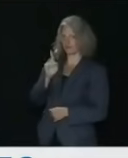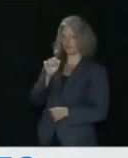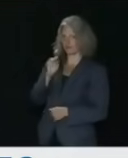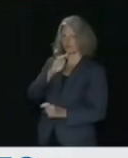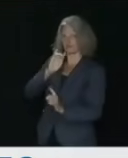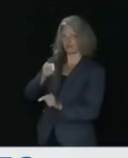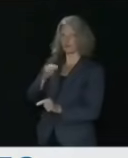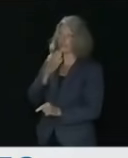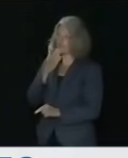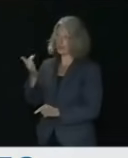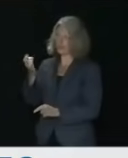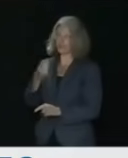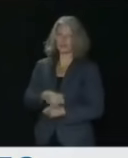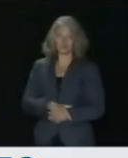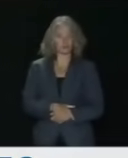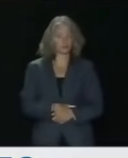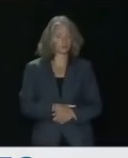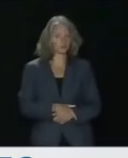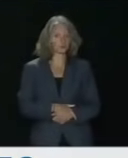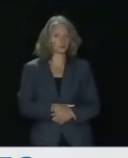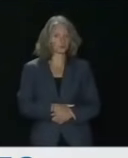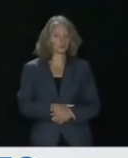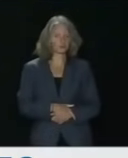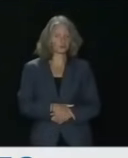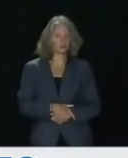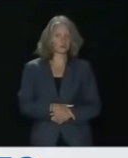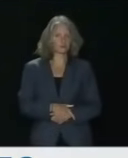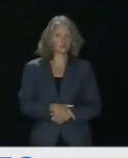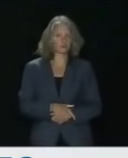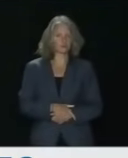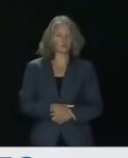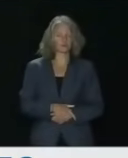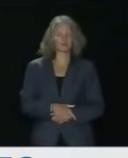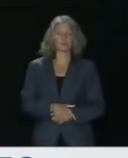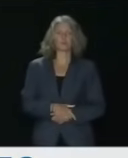OR PROTECTION, I SHOULD SAY.